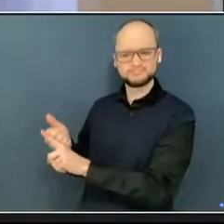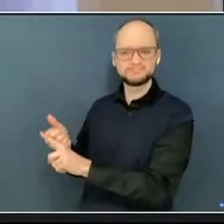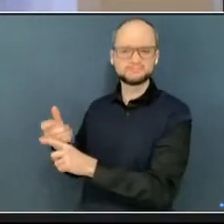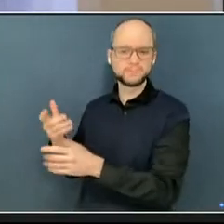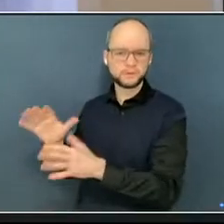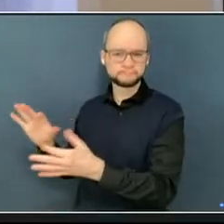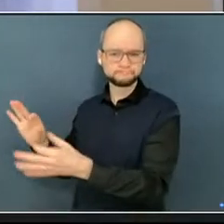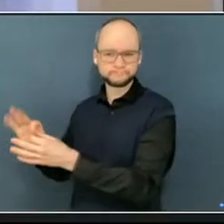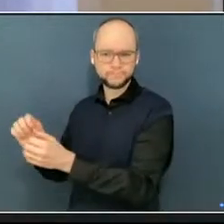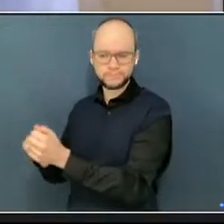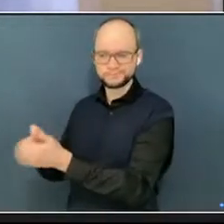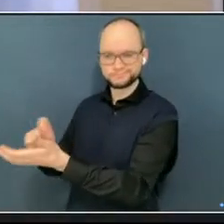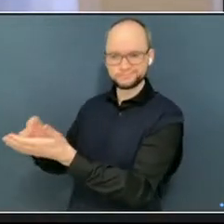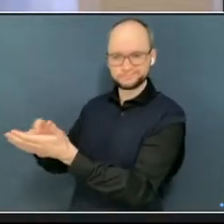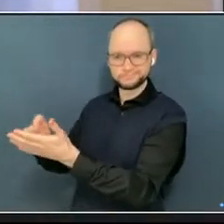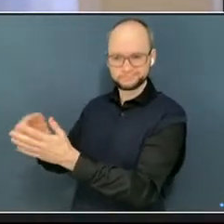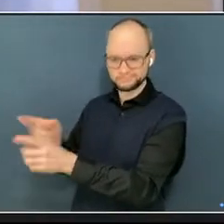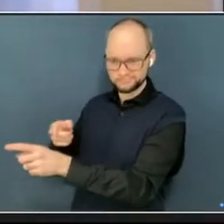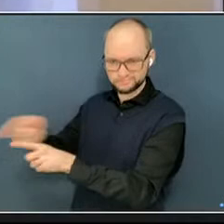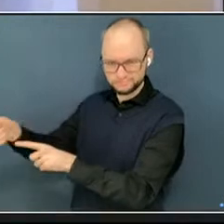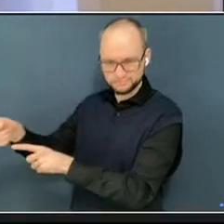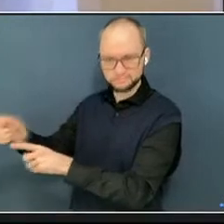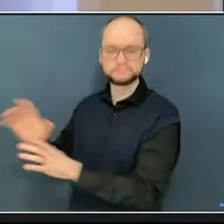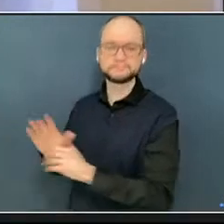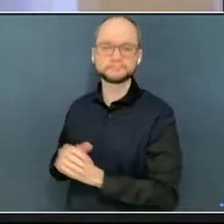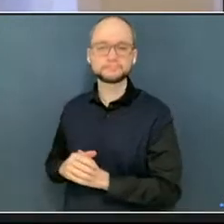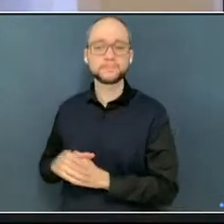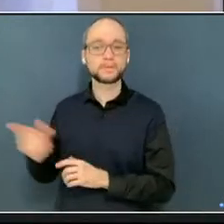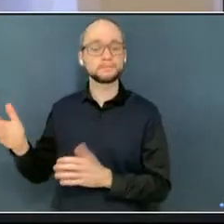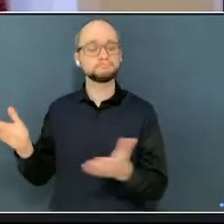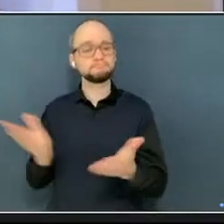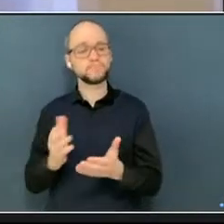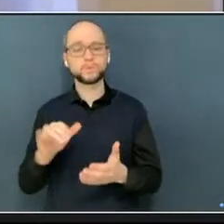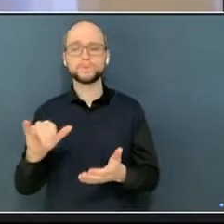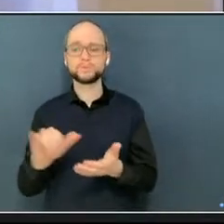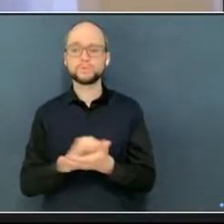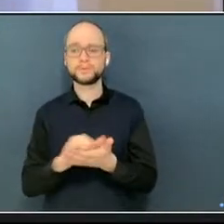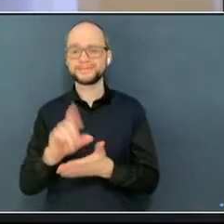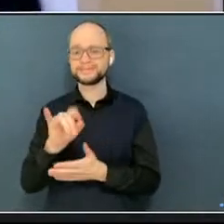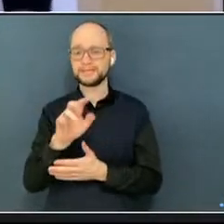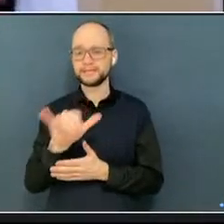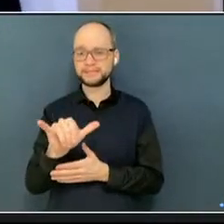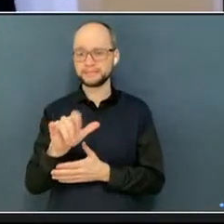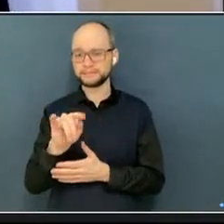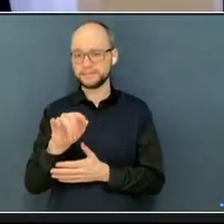the cofounders of the New York Daily Times Henry Raymond. It was a five minute interview. Job offered,